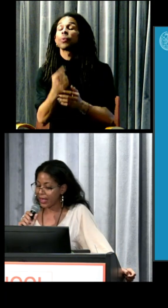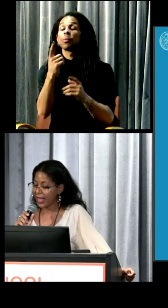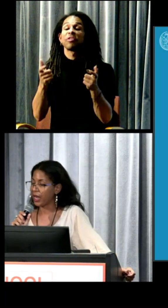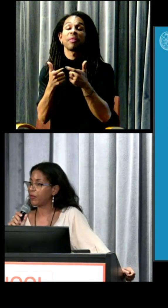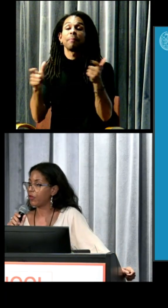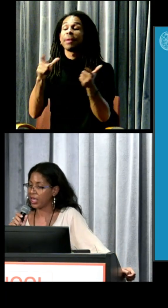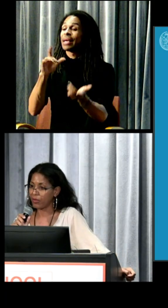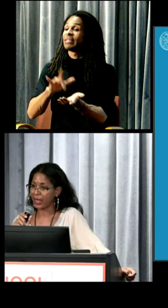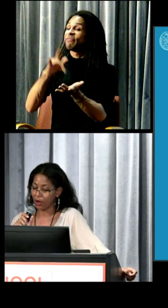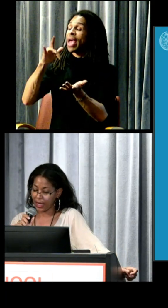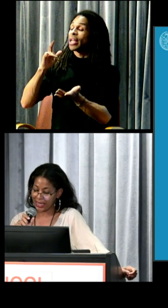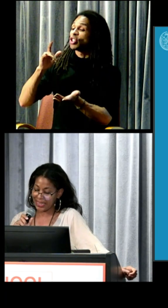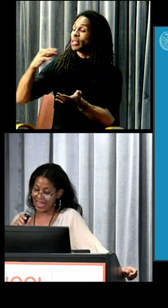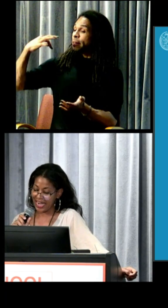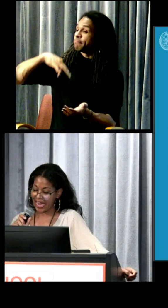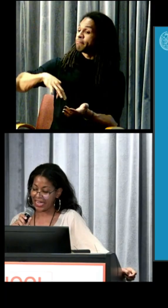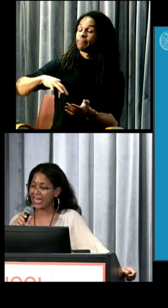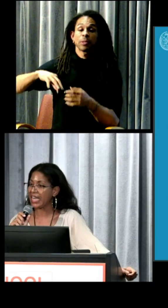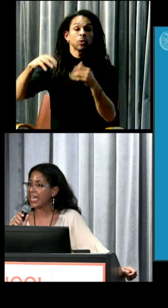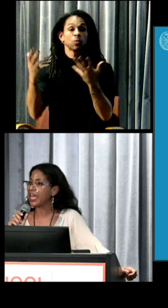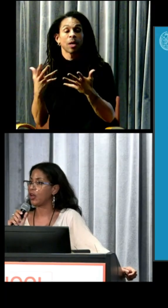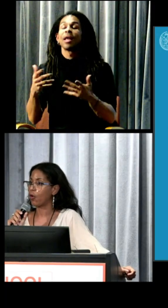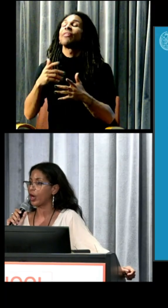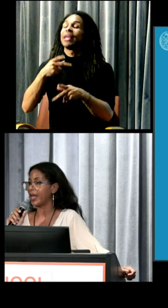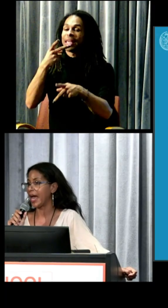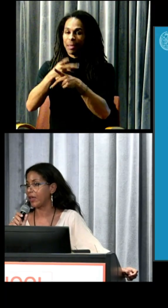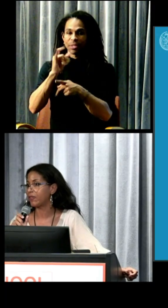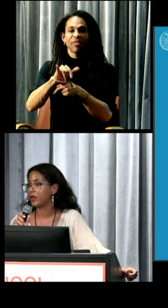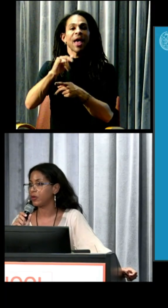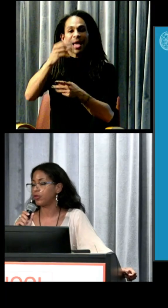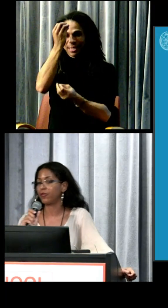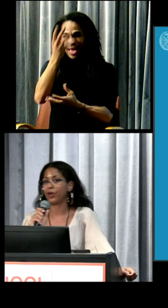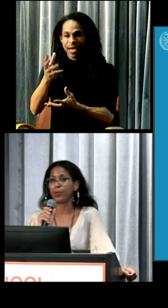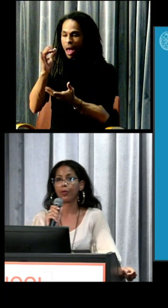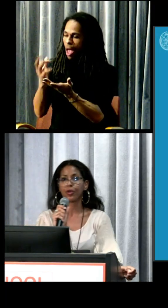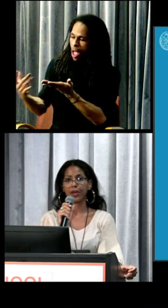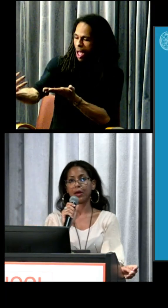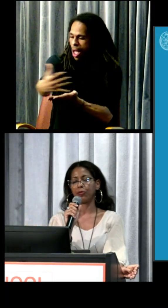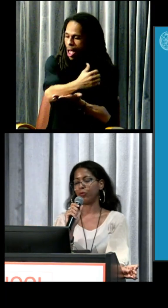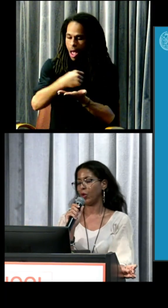How does green space affect waste? How does it affect flooding? How does it affect traffic?